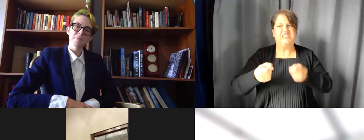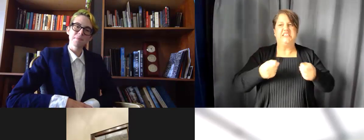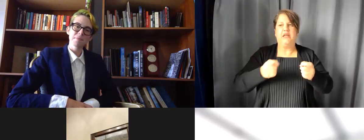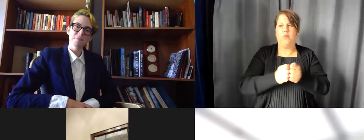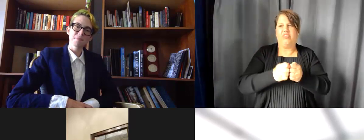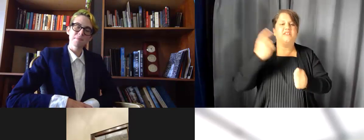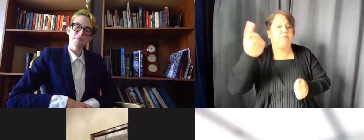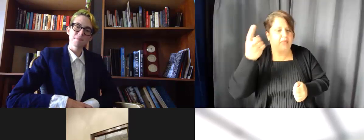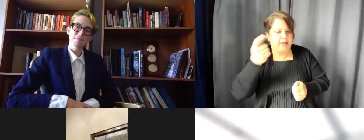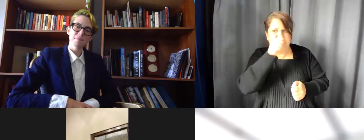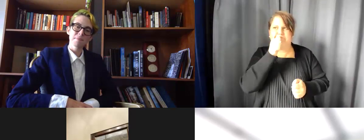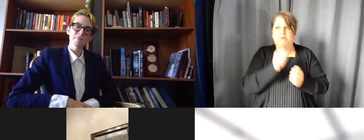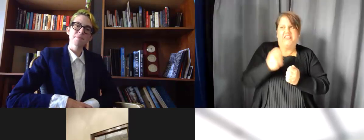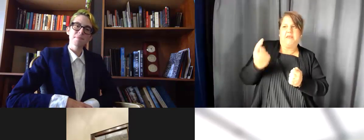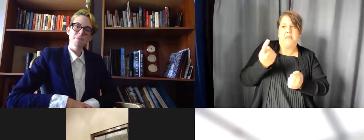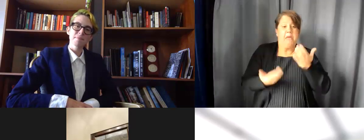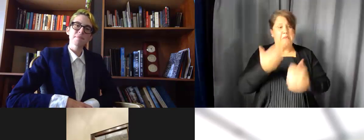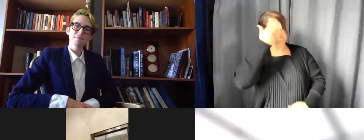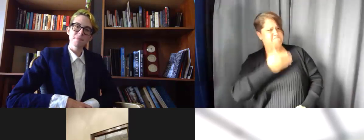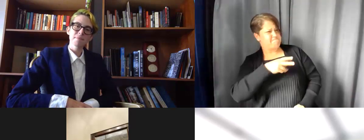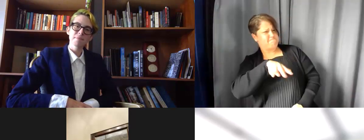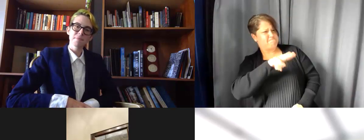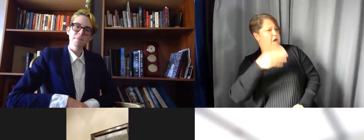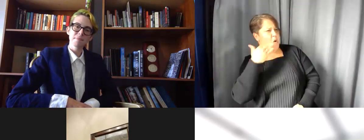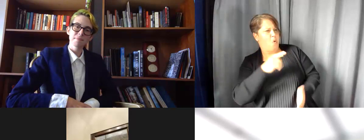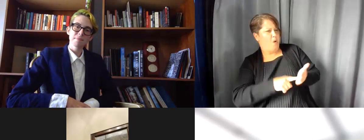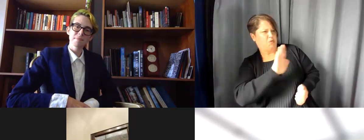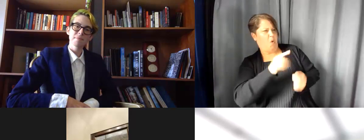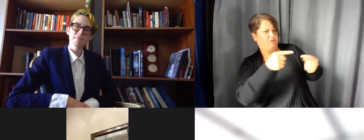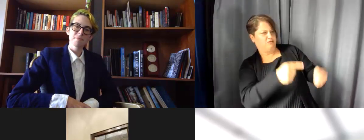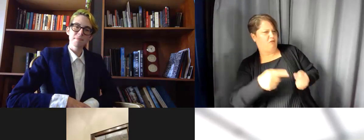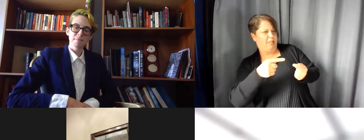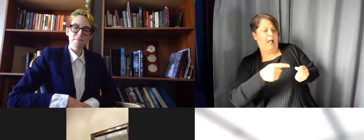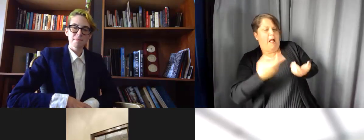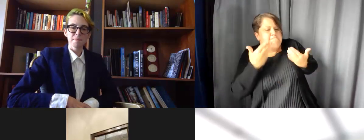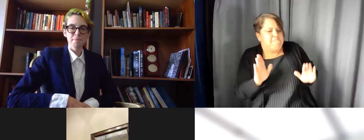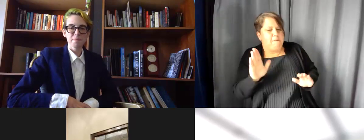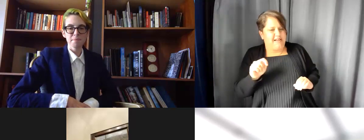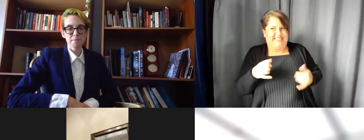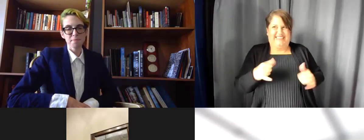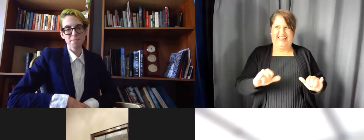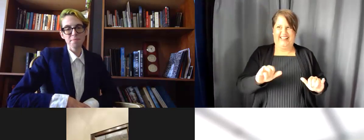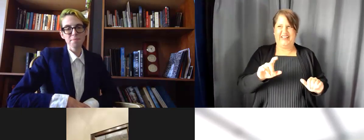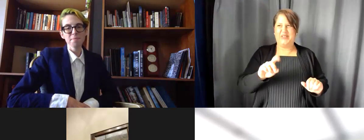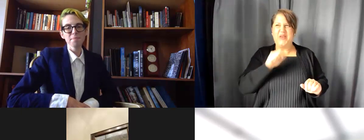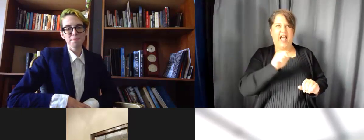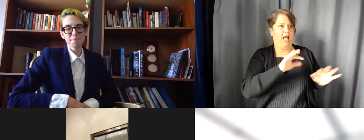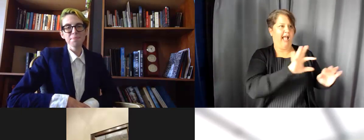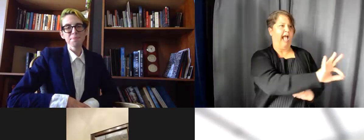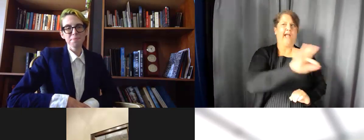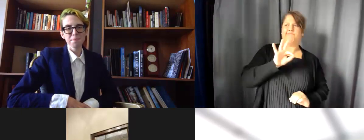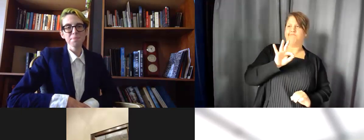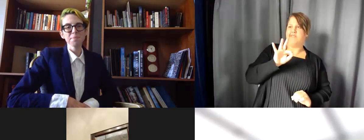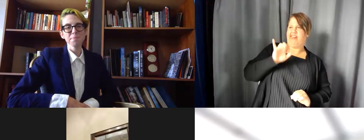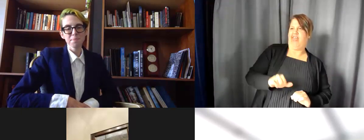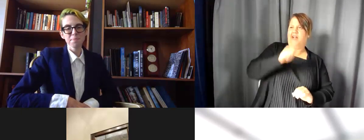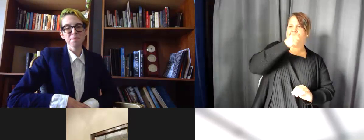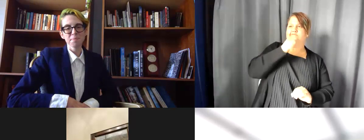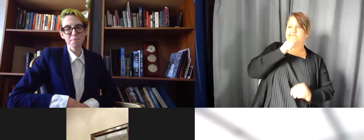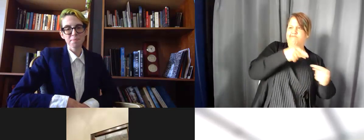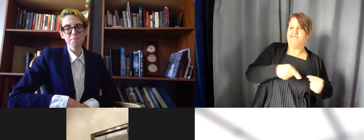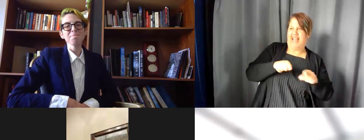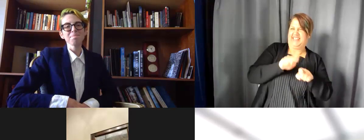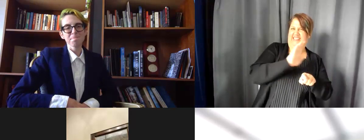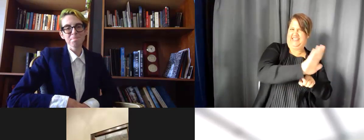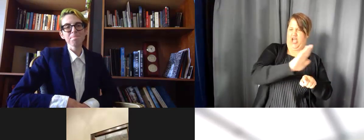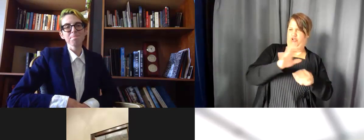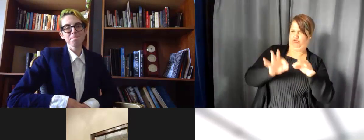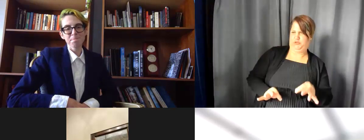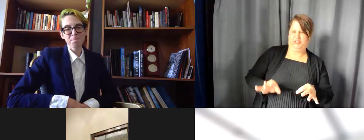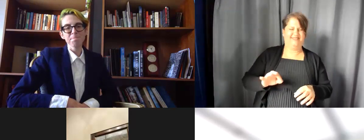Grace: we might not get to know what that is. But even still you wouldn't describe someone like that. And I think a lot of the Times people with disabilities do get described that way, and it's really unfortunate.